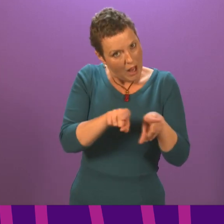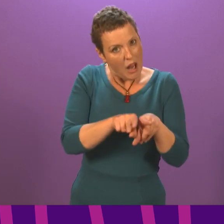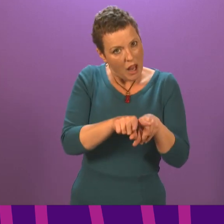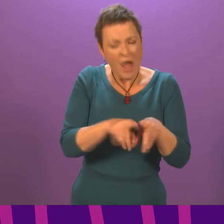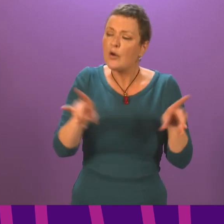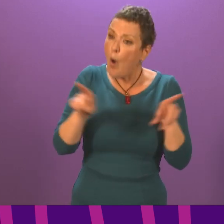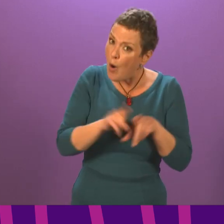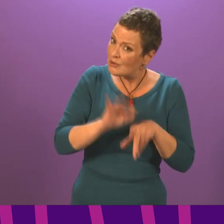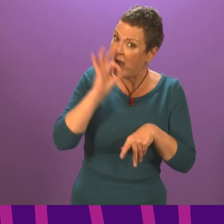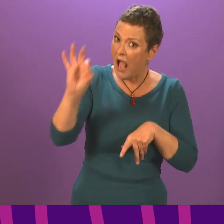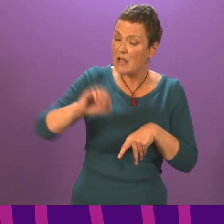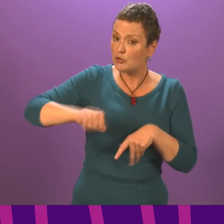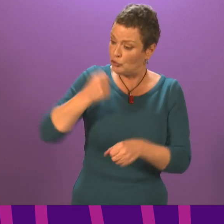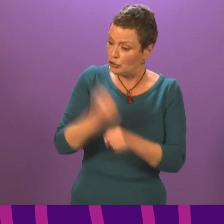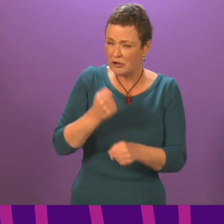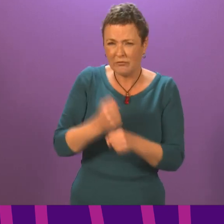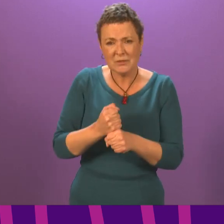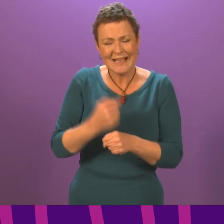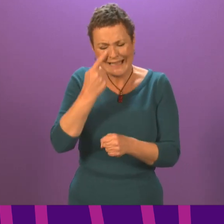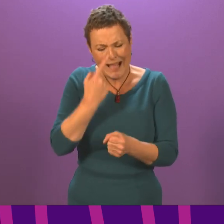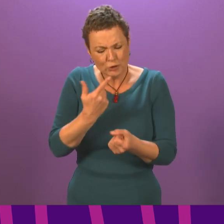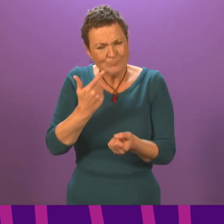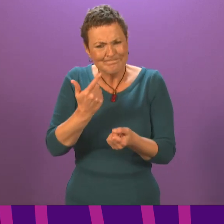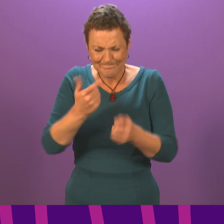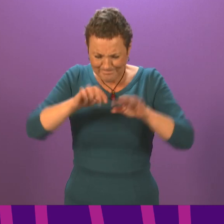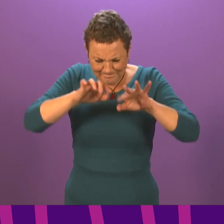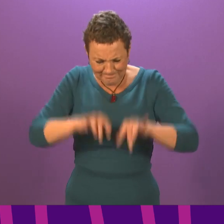more published detail regarding the rationale and judgment for the level decisions, particularly